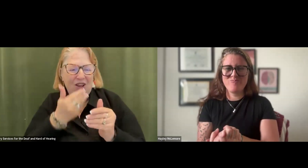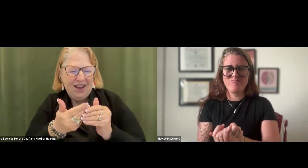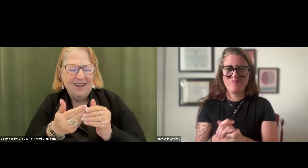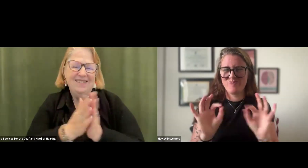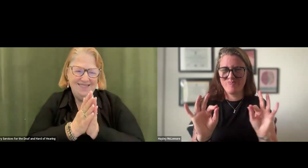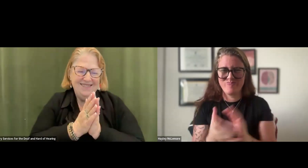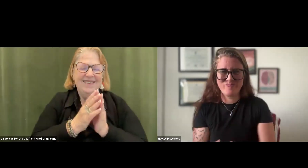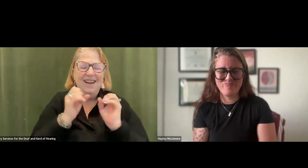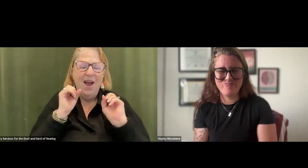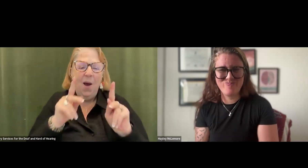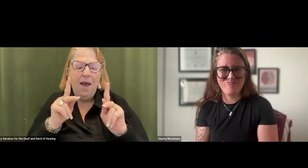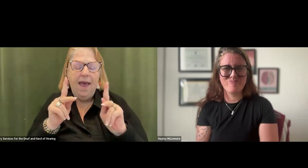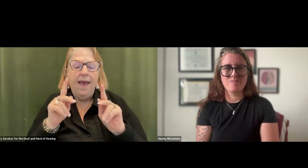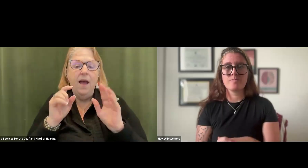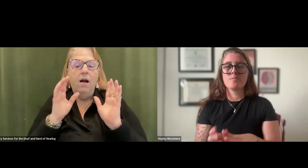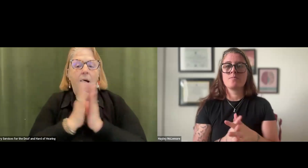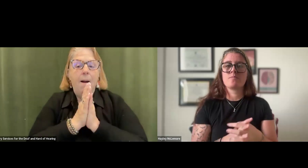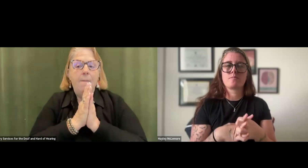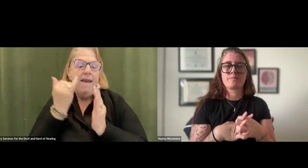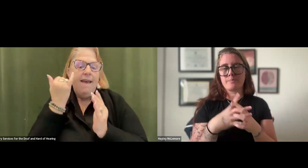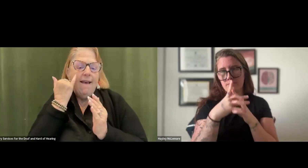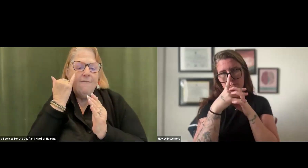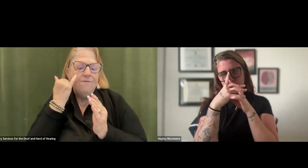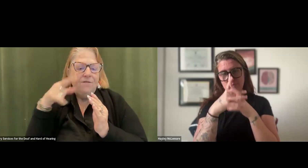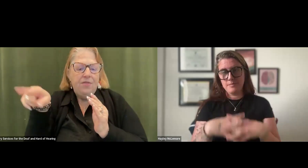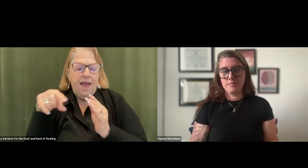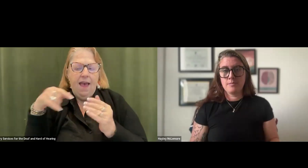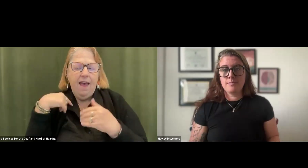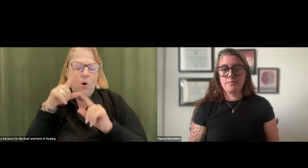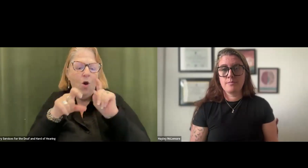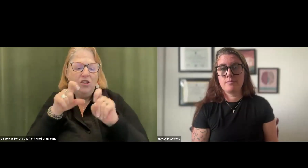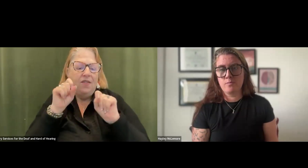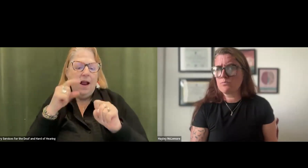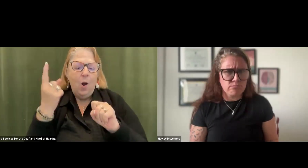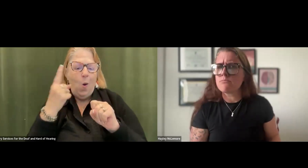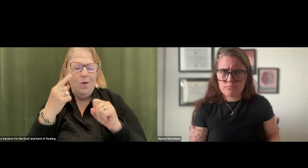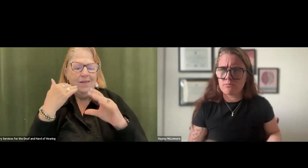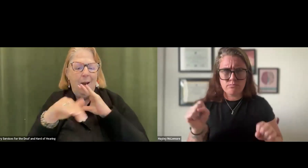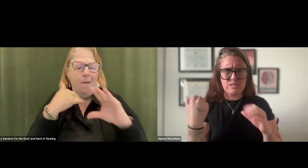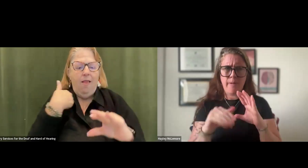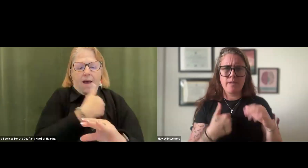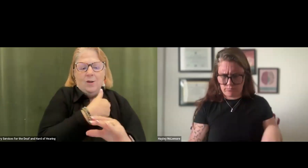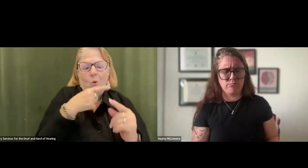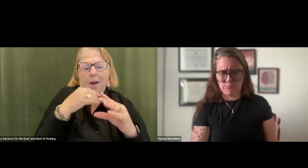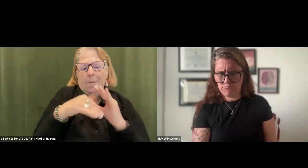I guess this is-- this is the end of our conversation. You've done really good, Hayley. So if anyone has questions,